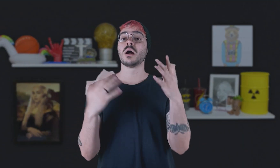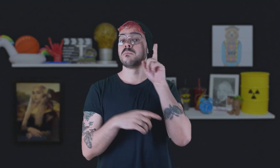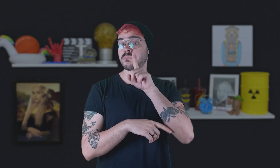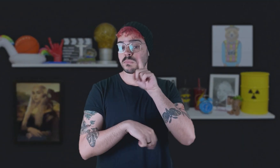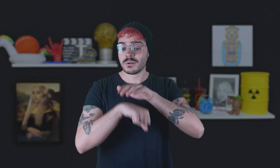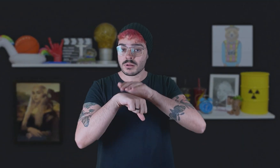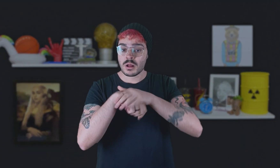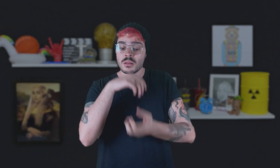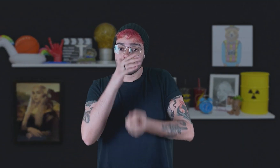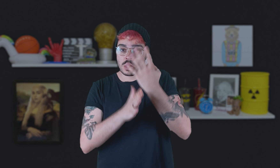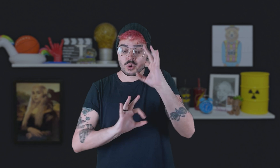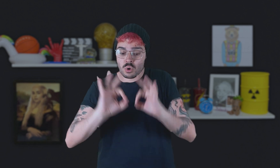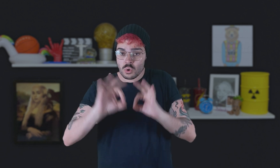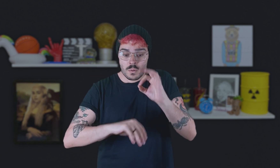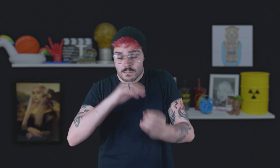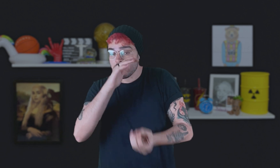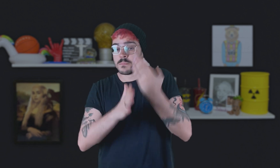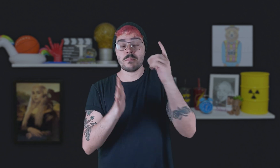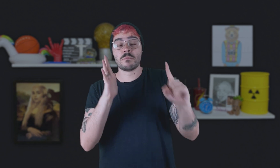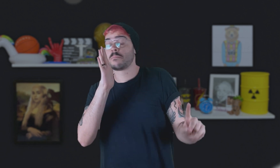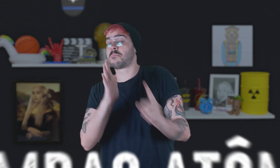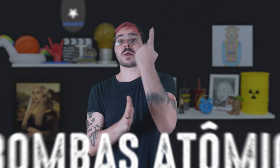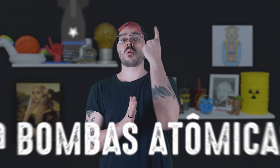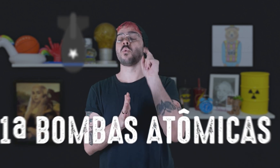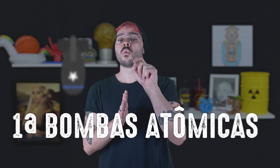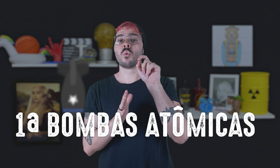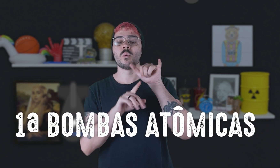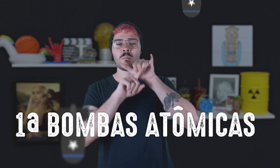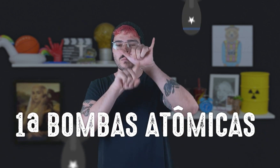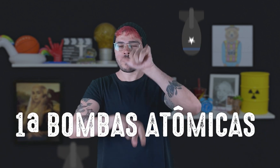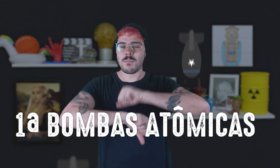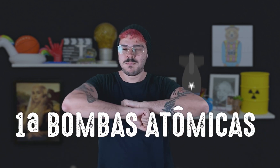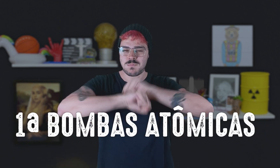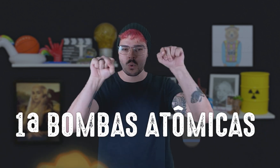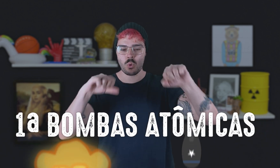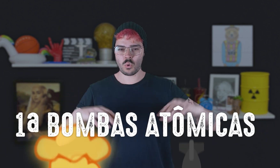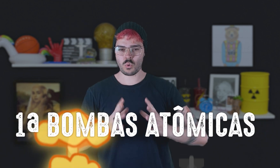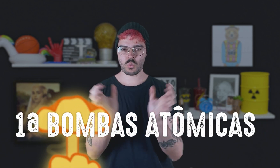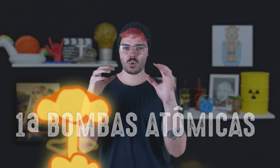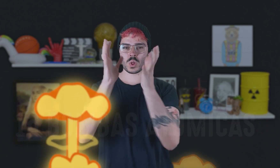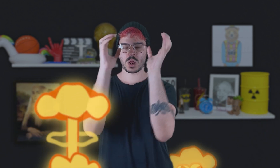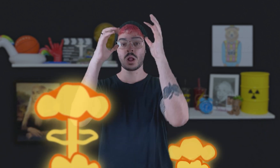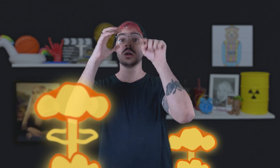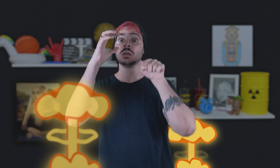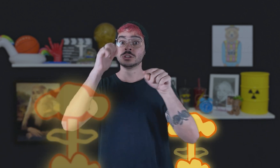the US developed its first atomic bombs